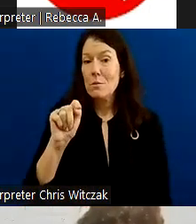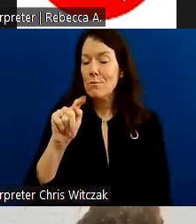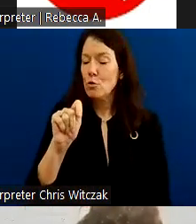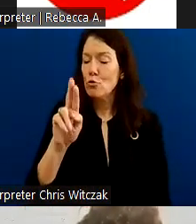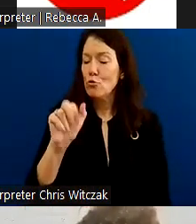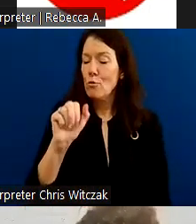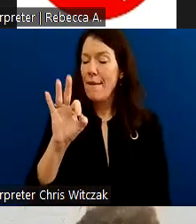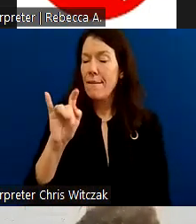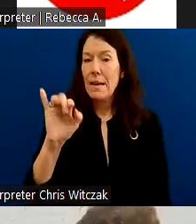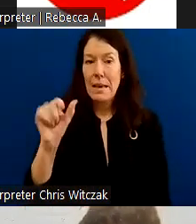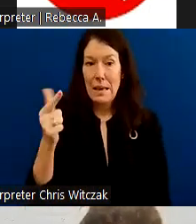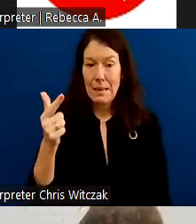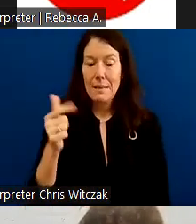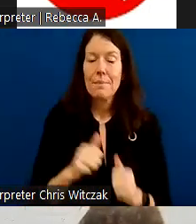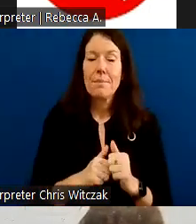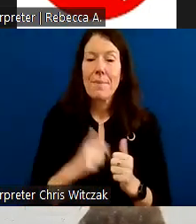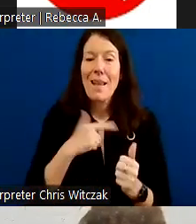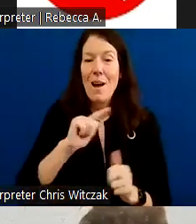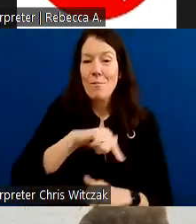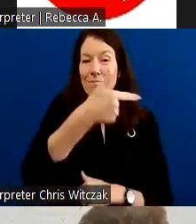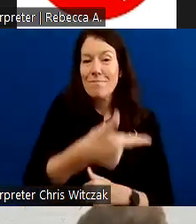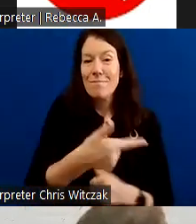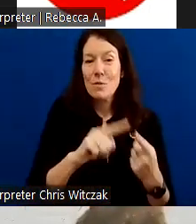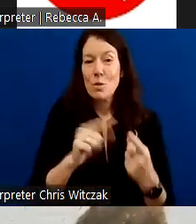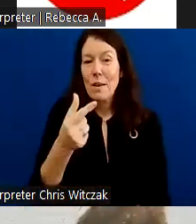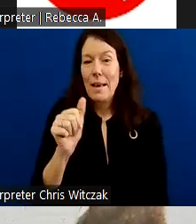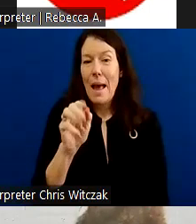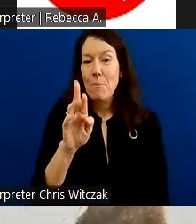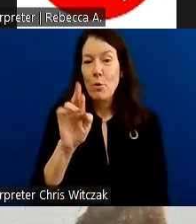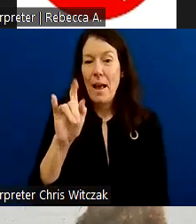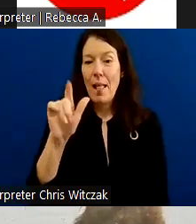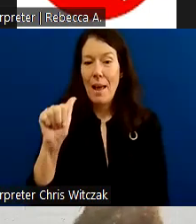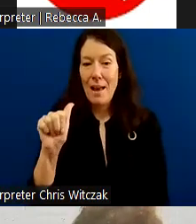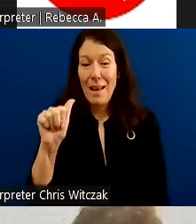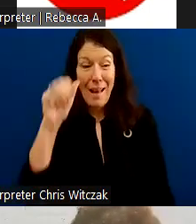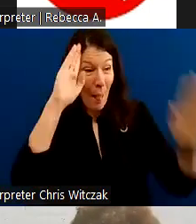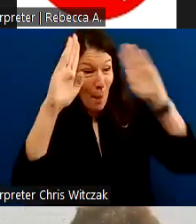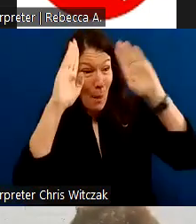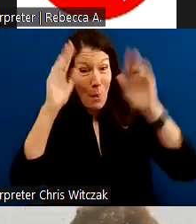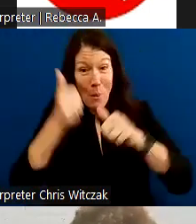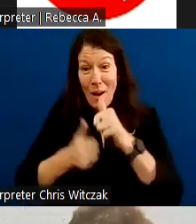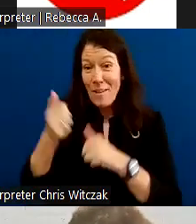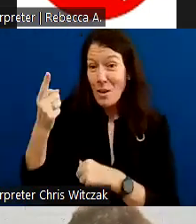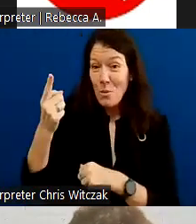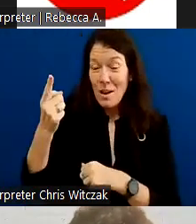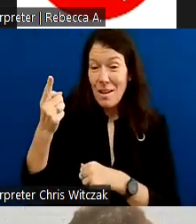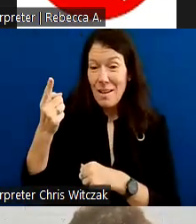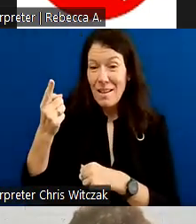it over to Gabriella. (Gabriella) Hey everyone so glad to be here today with all of you I'm